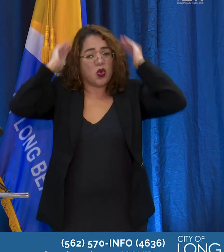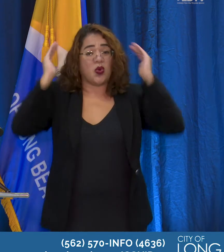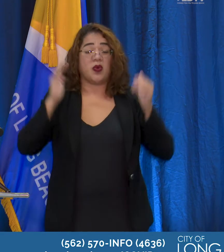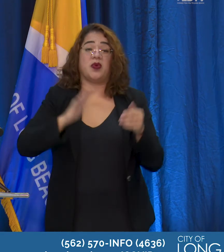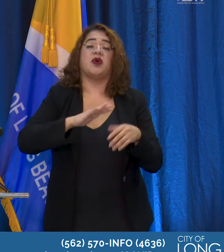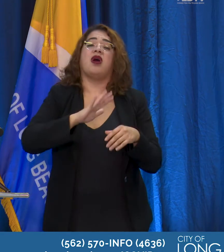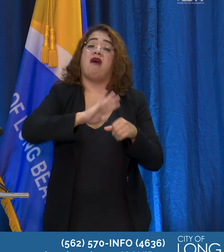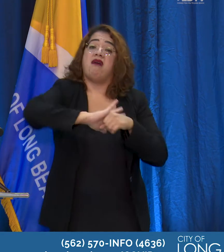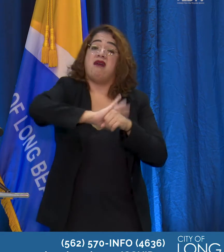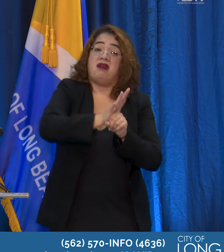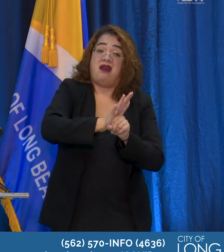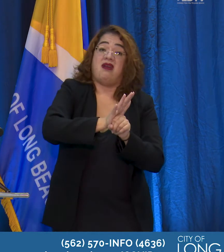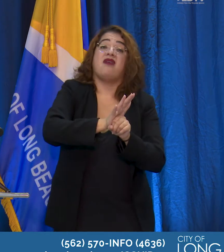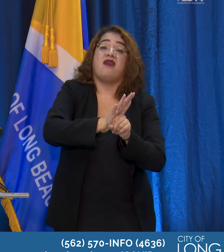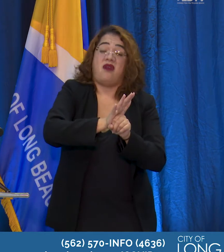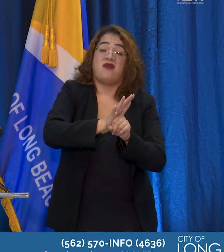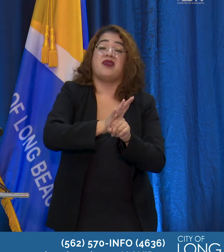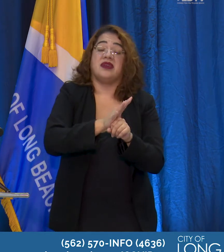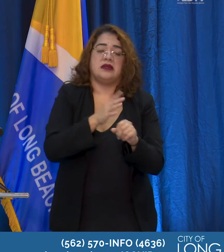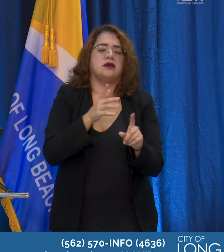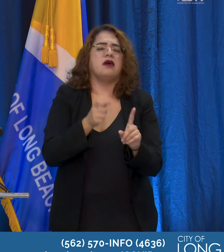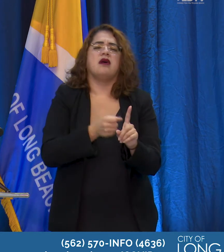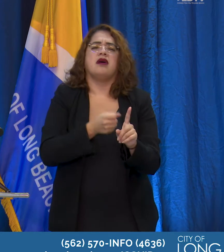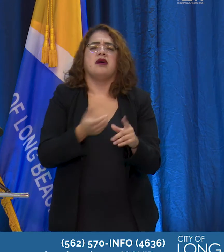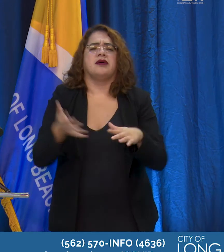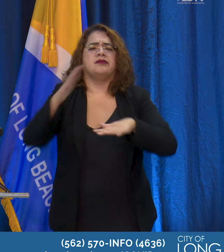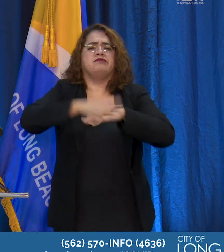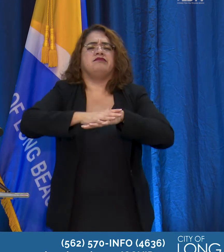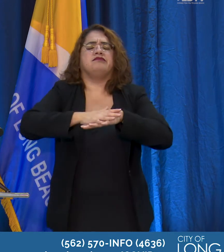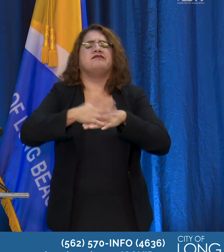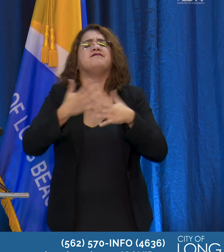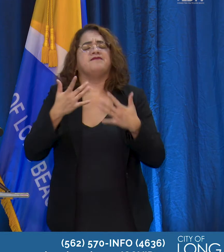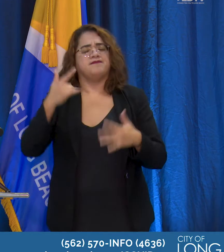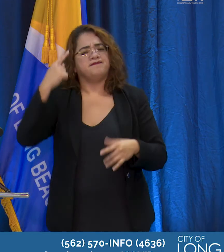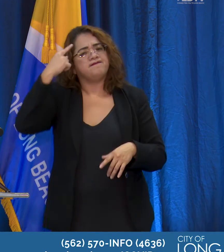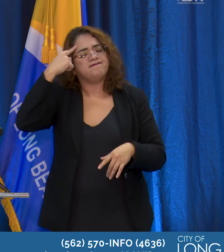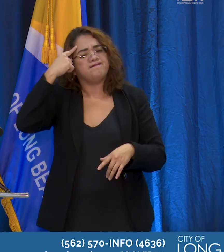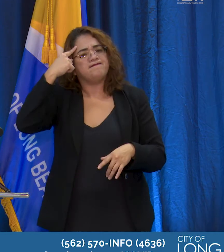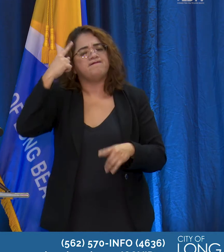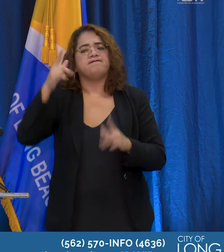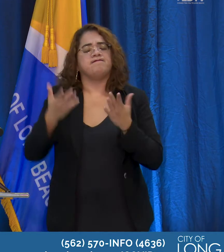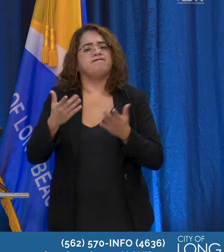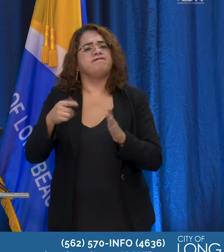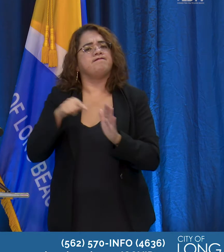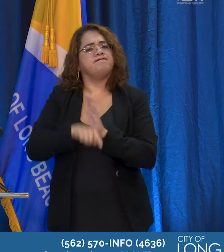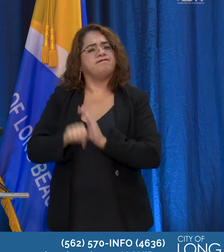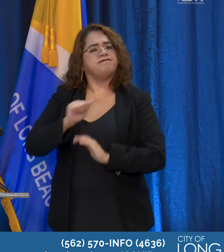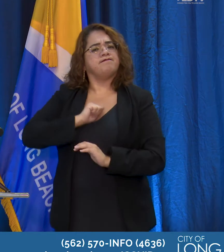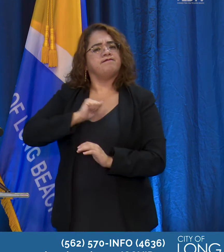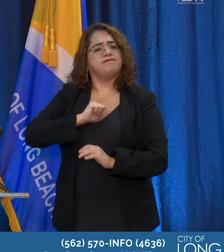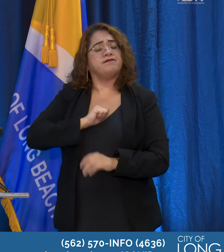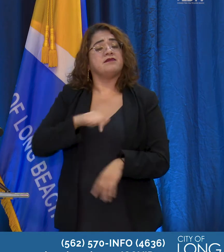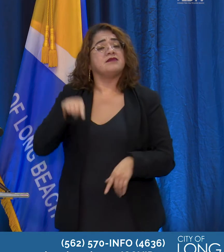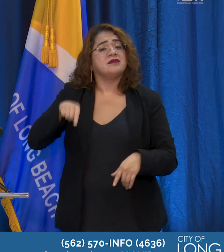or the looks at suicide. September is suicide prevention awareness month.